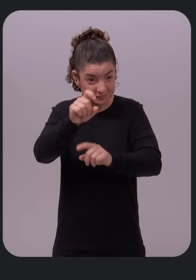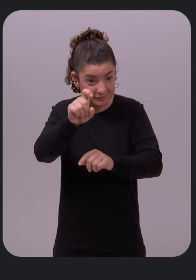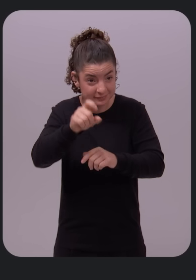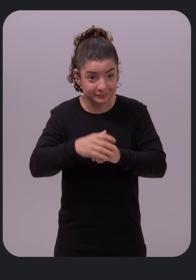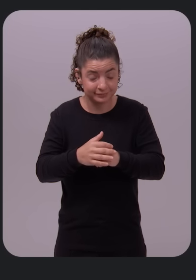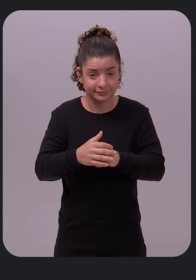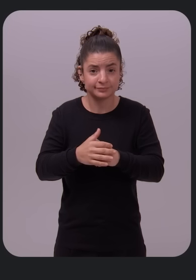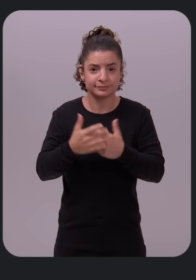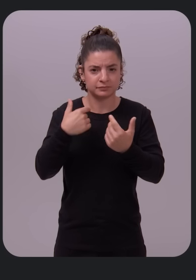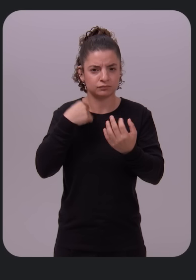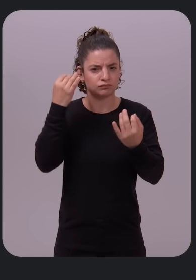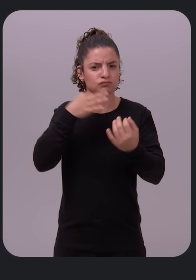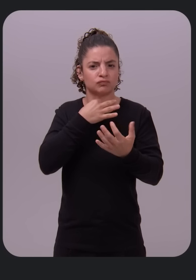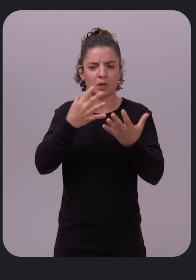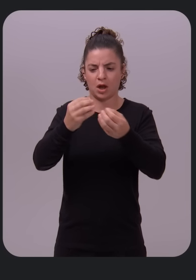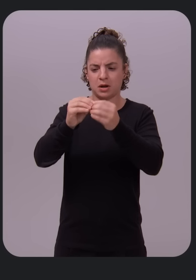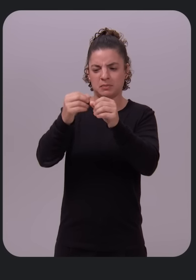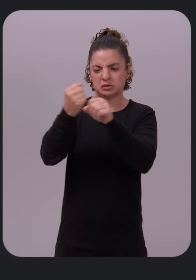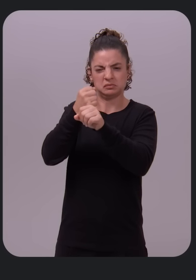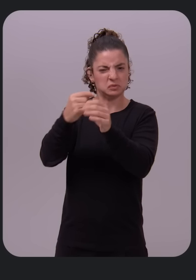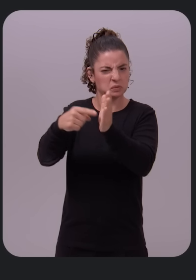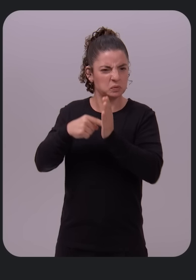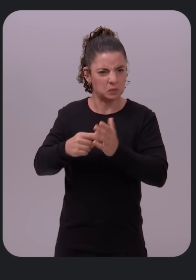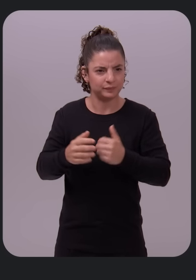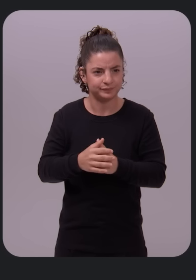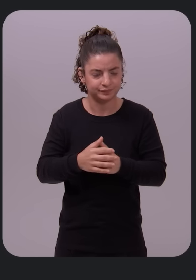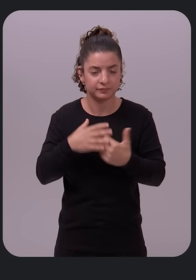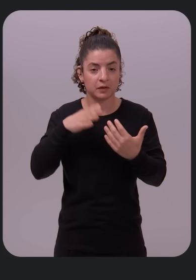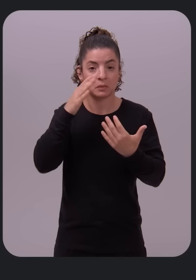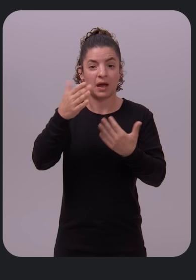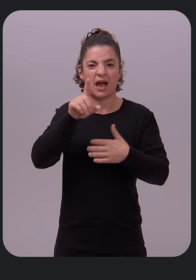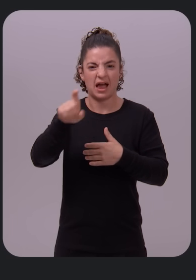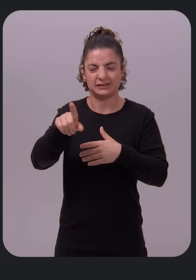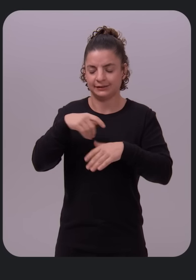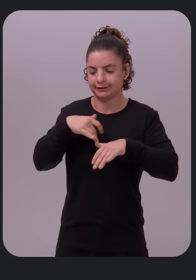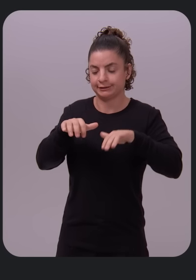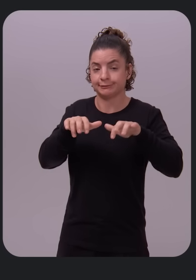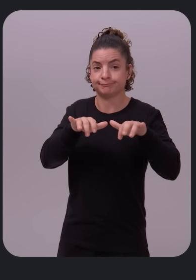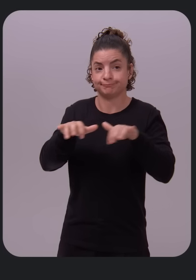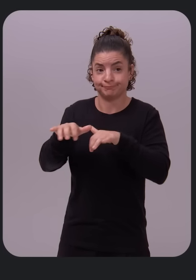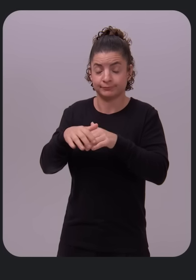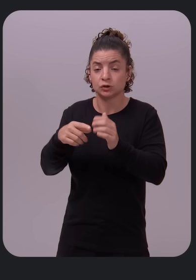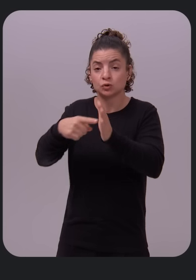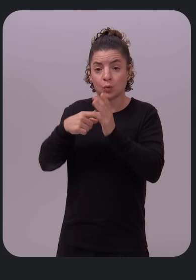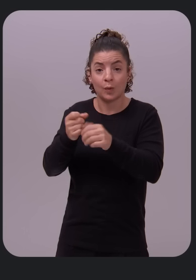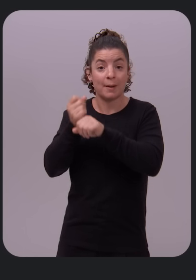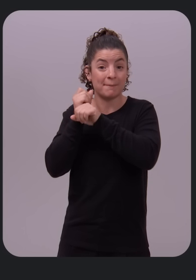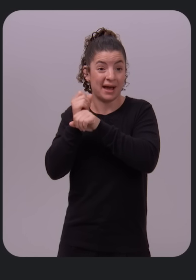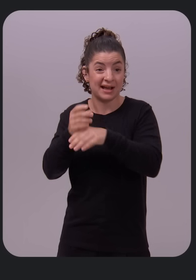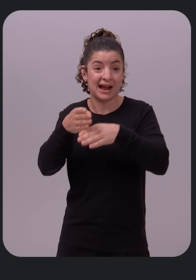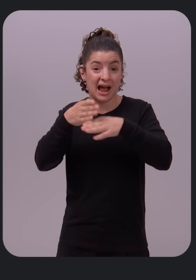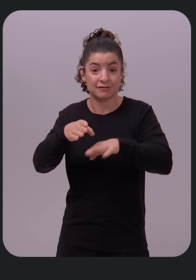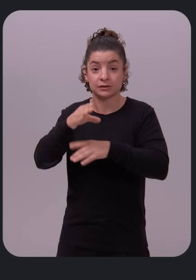And now I'm wondering what the numbers say. So I'll ask, "Show the batting average and on base percentage